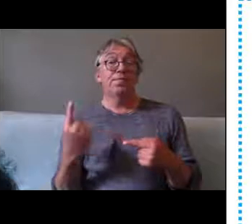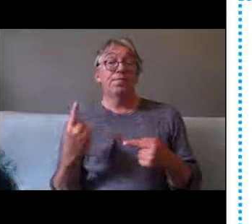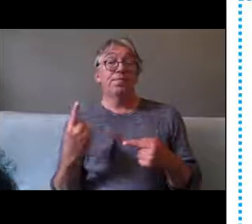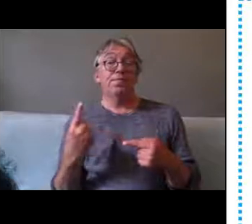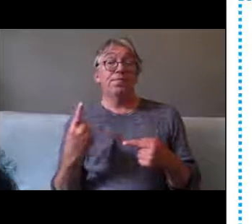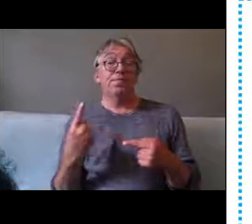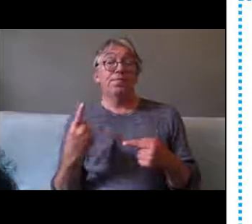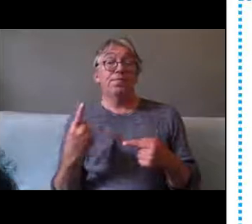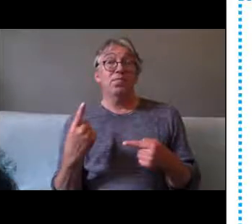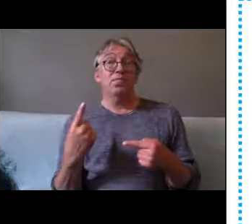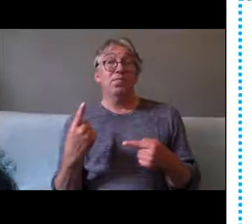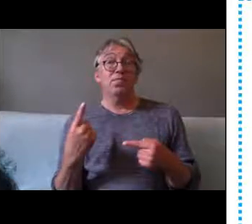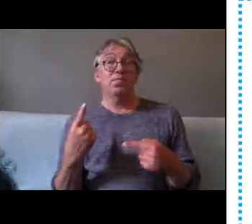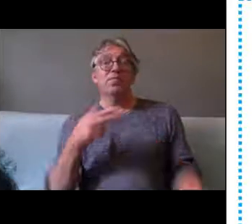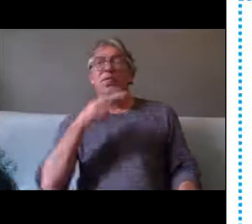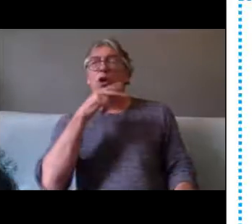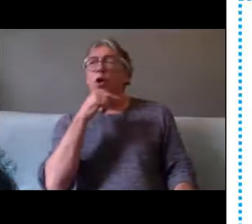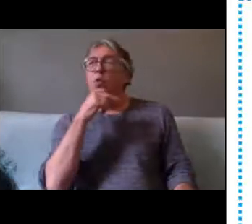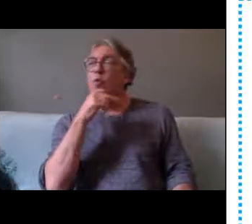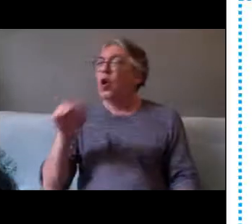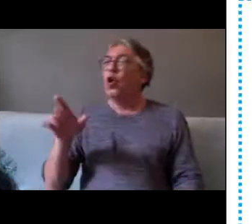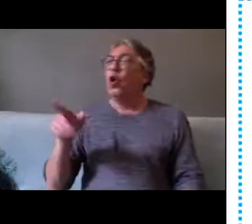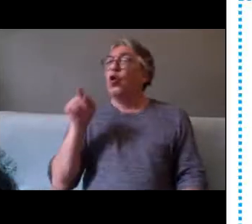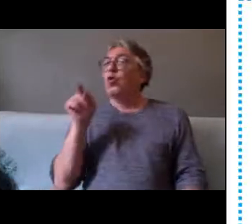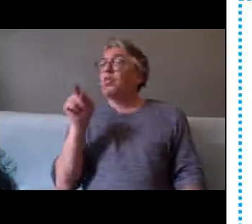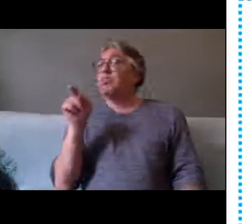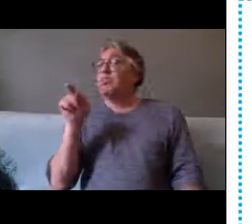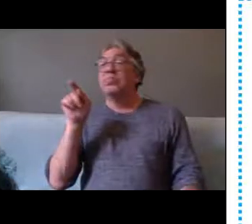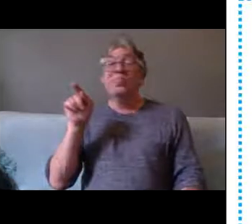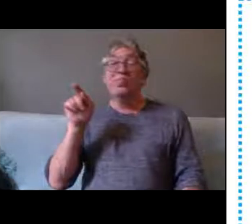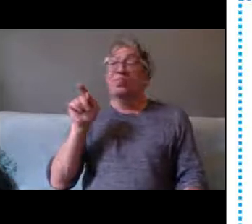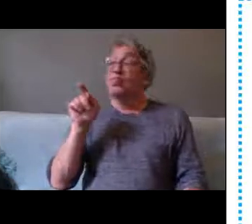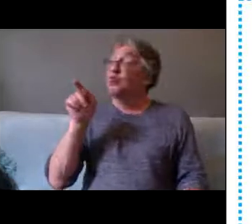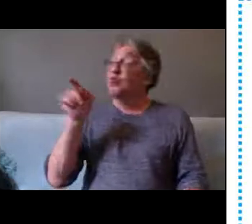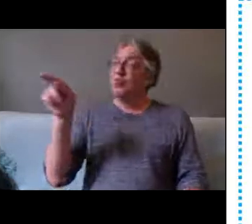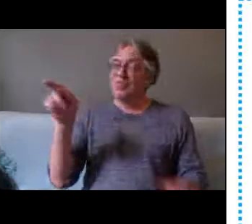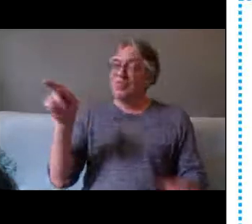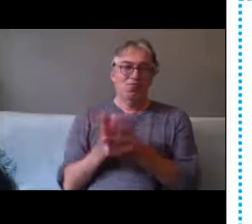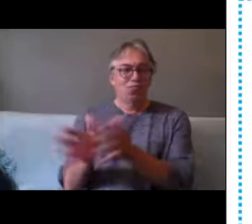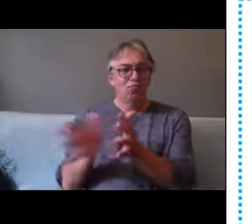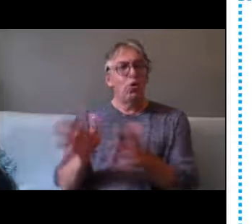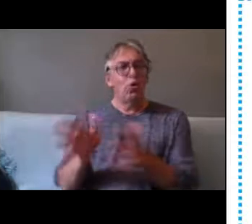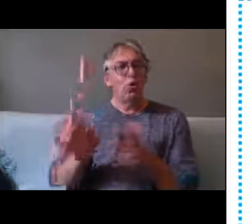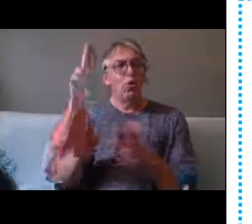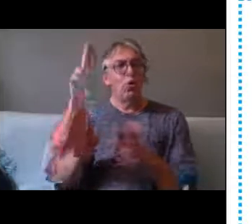You've described generally how the volunteer programme is